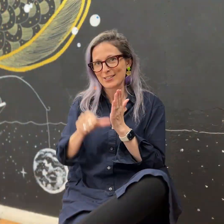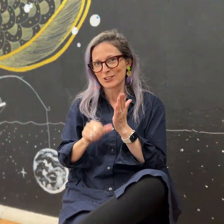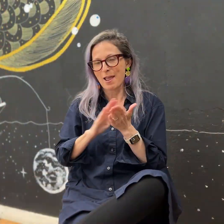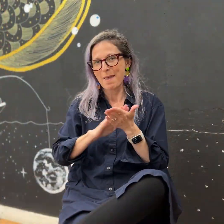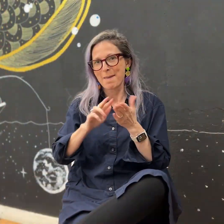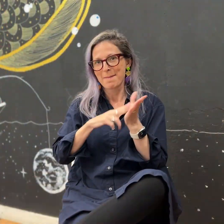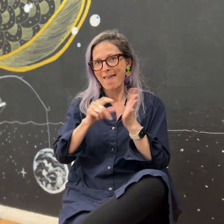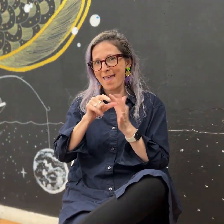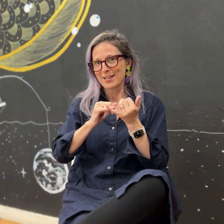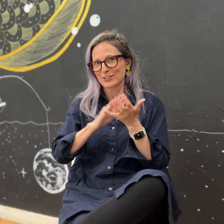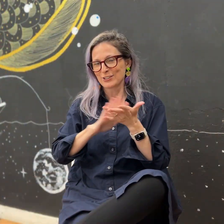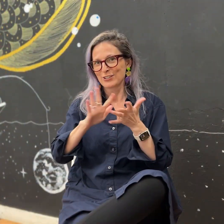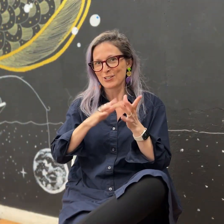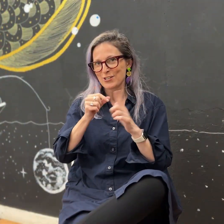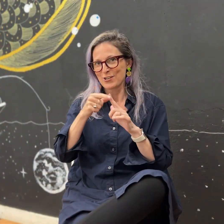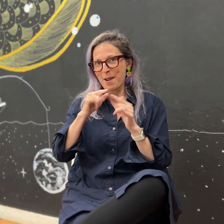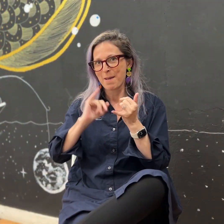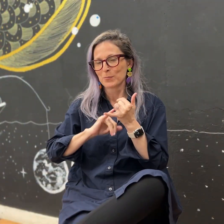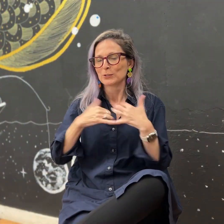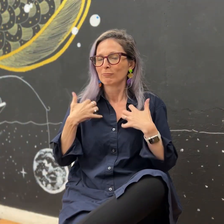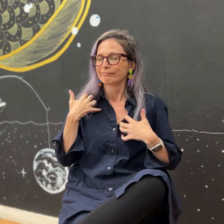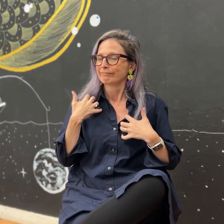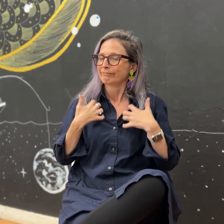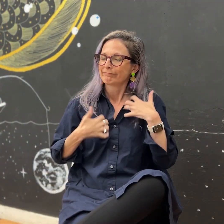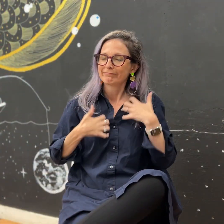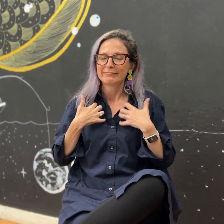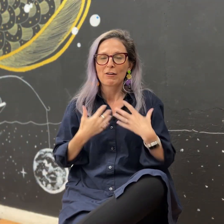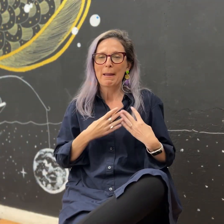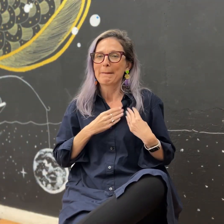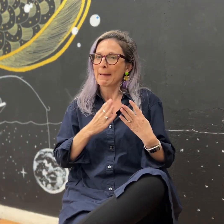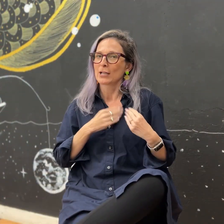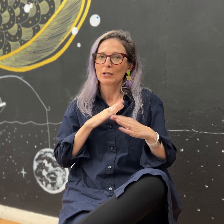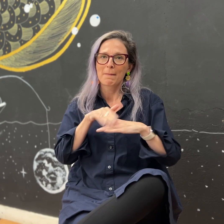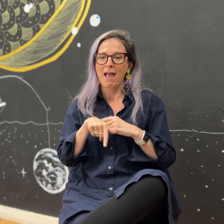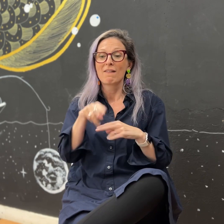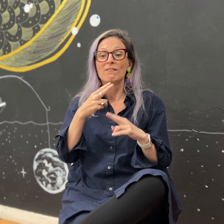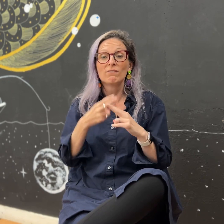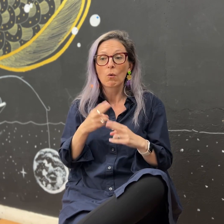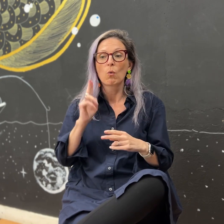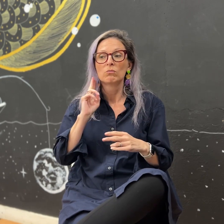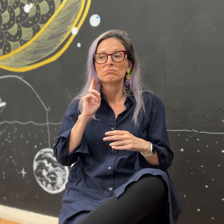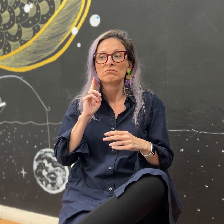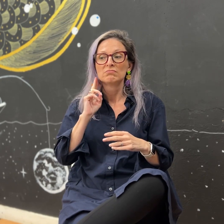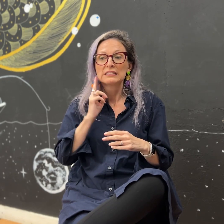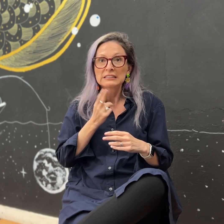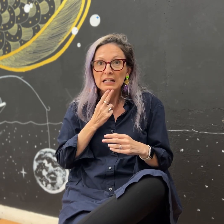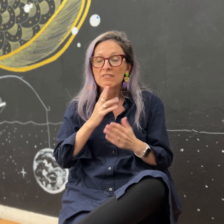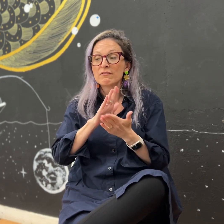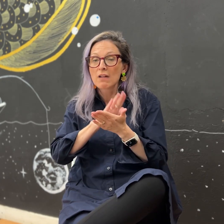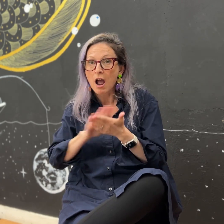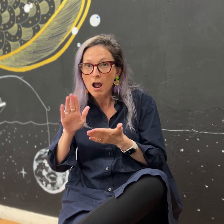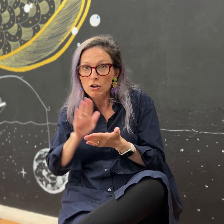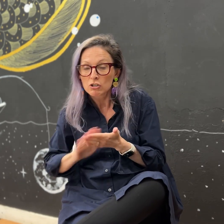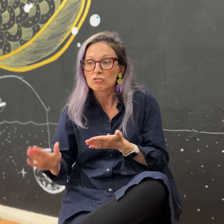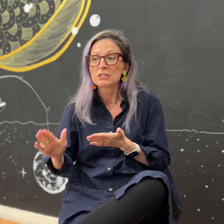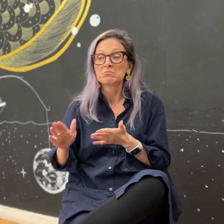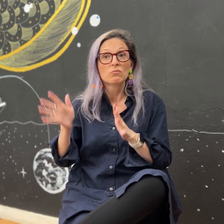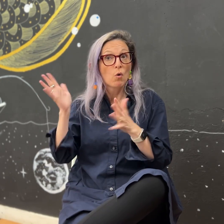Handshapes is something I’m very excited and passionate about. It’s for Deaf and Hard of Hearing people –